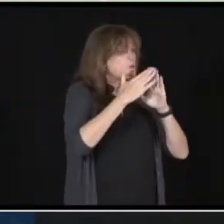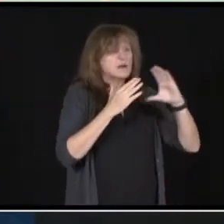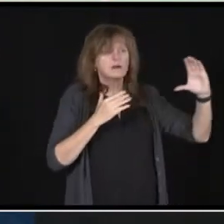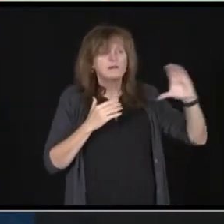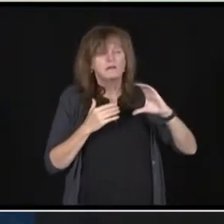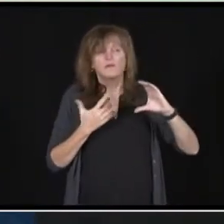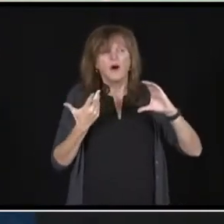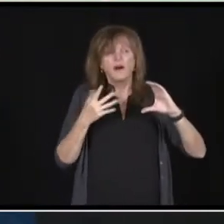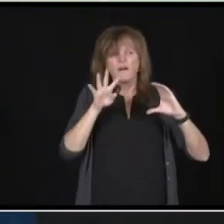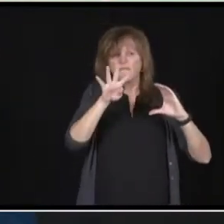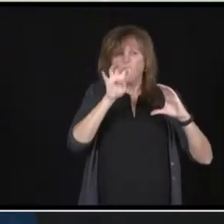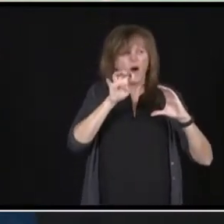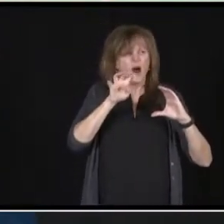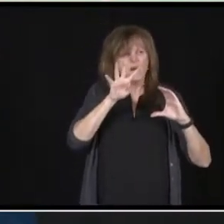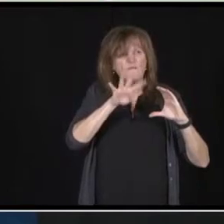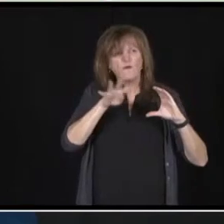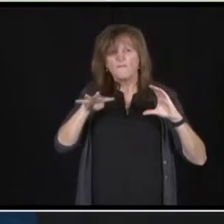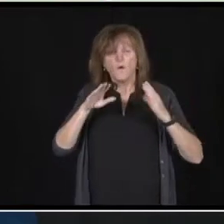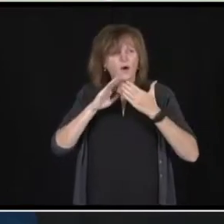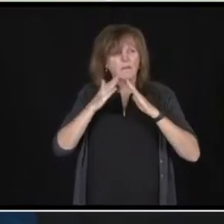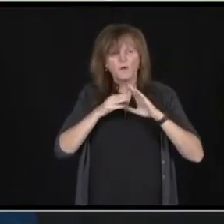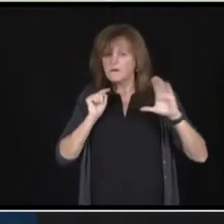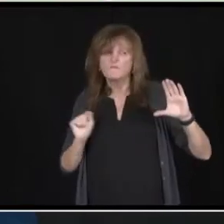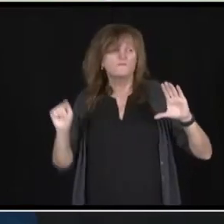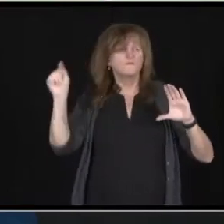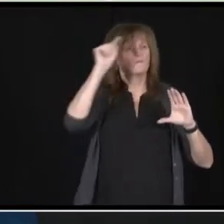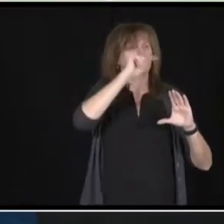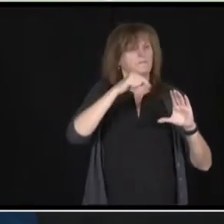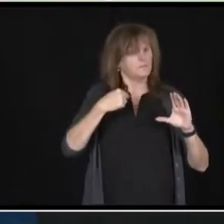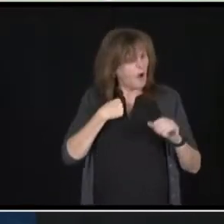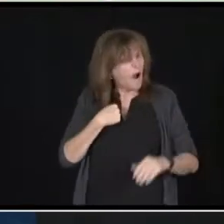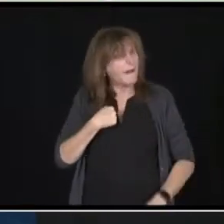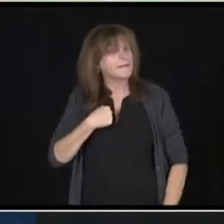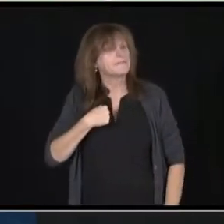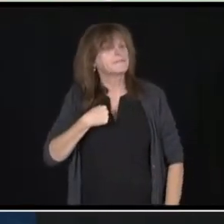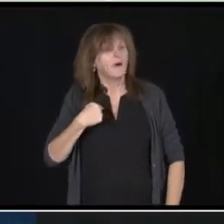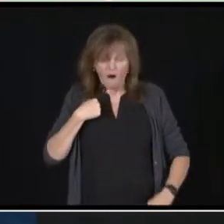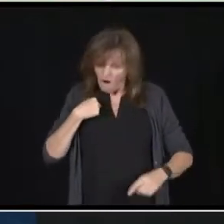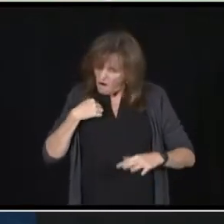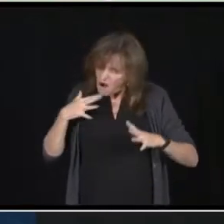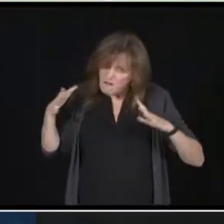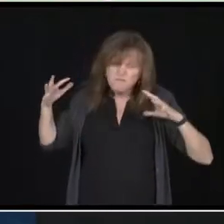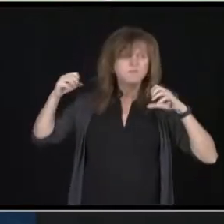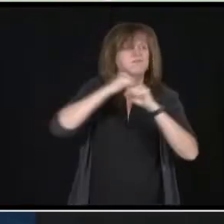for transit and for communities and for all 444 municipalities. I can say that with confidence.